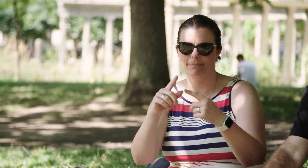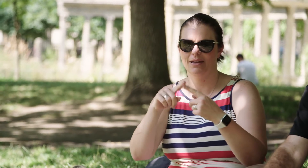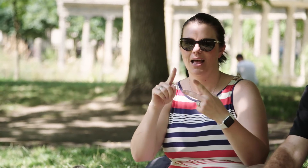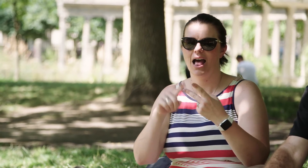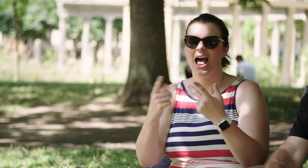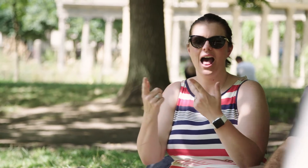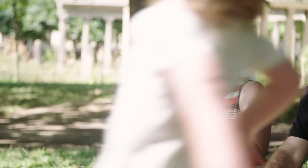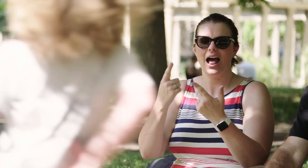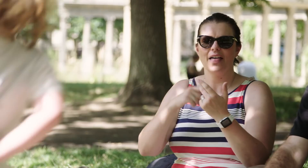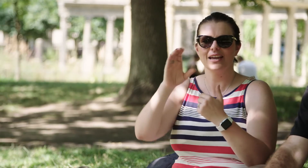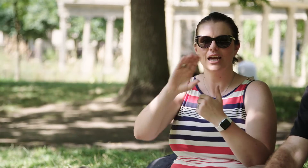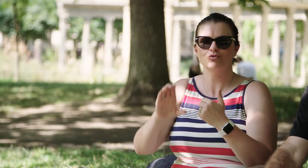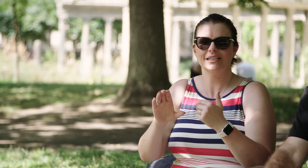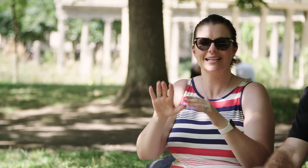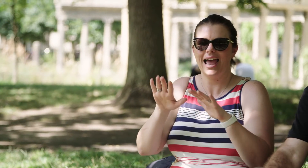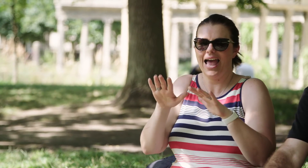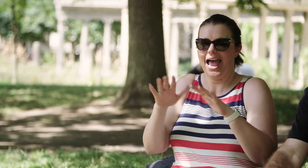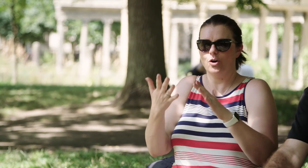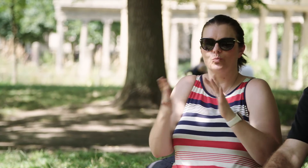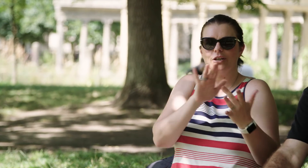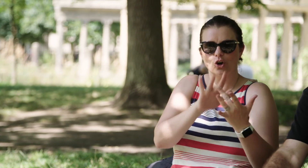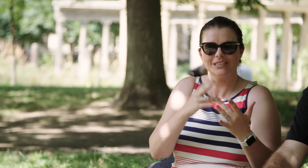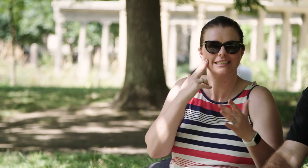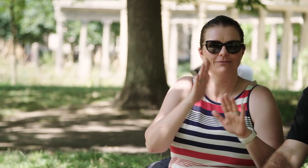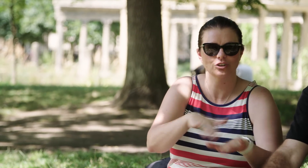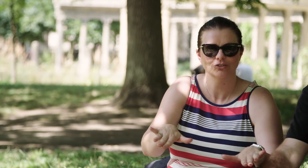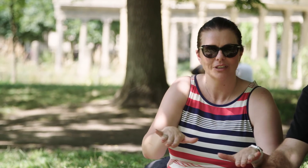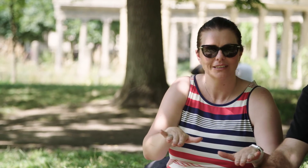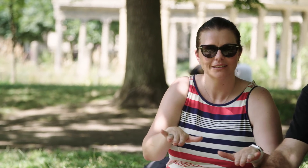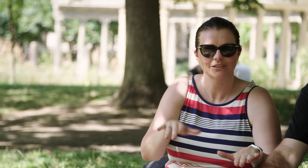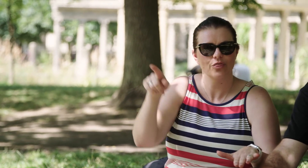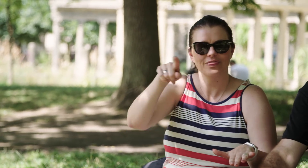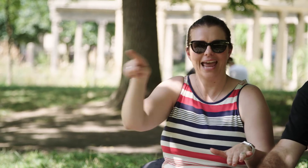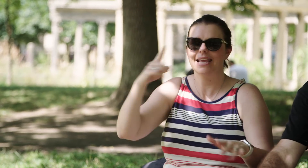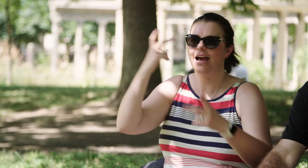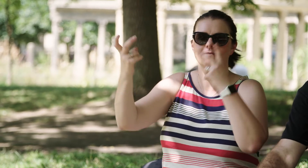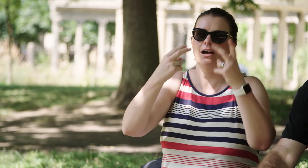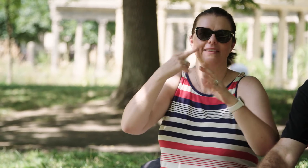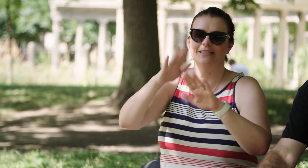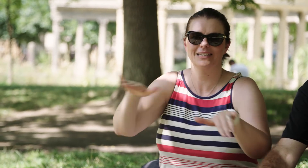They wanted to know how did we set up the service. Other people were asking how did we find the Deaf children?